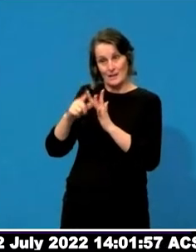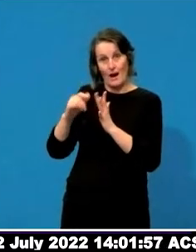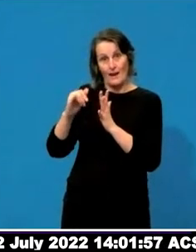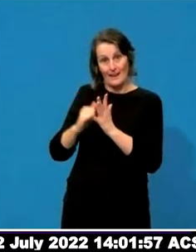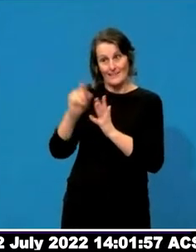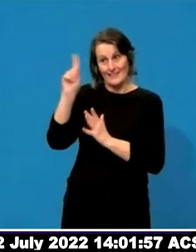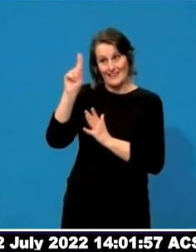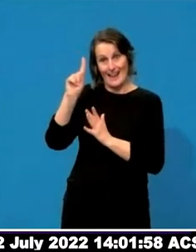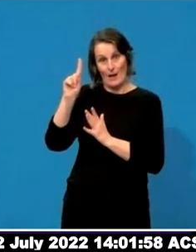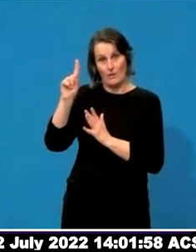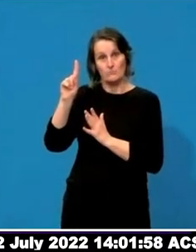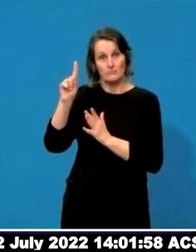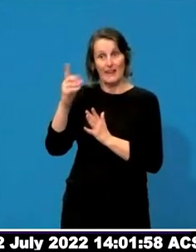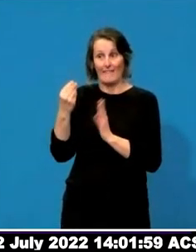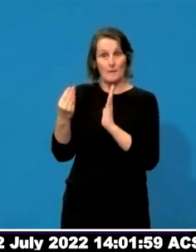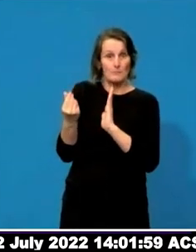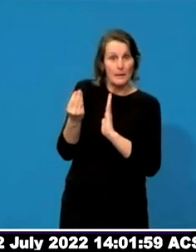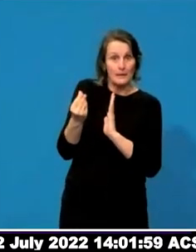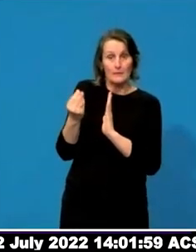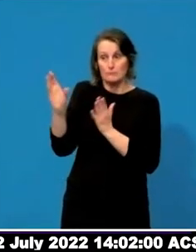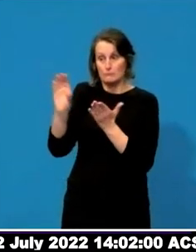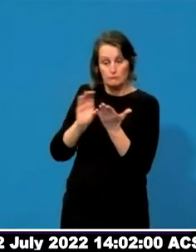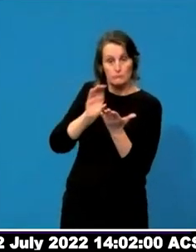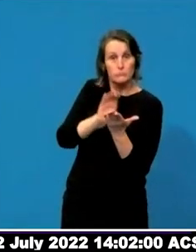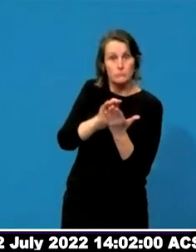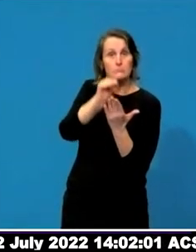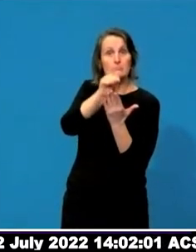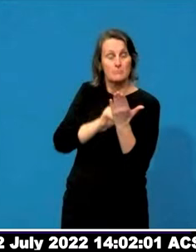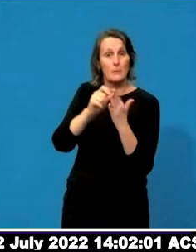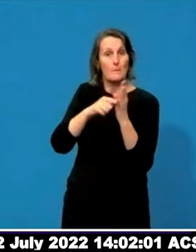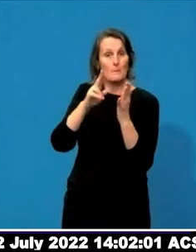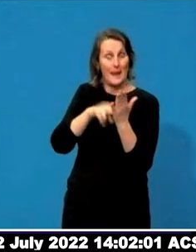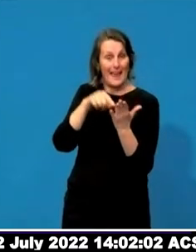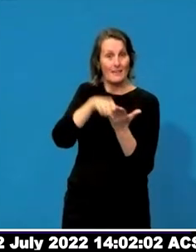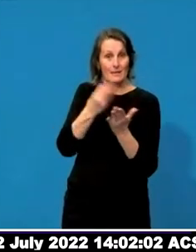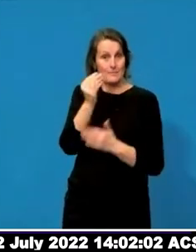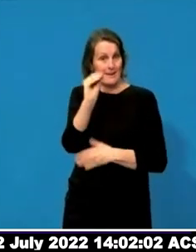for individuals and then the individuals then determining one way or another